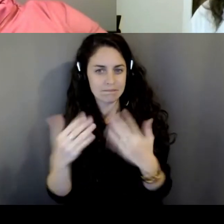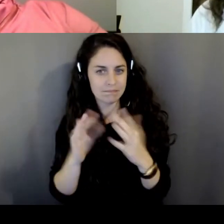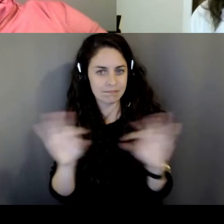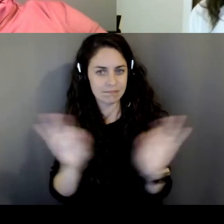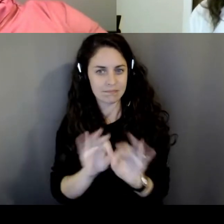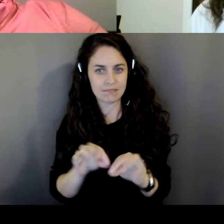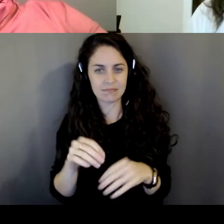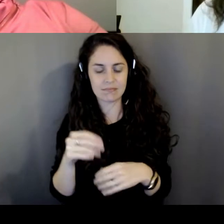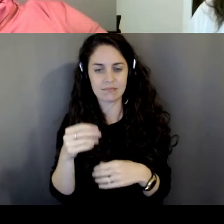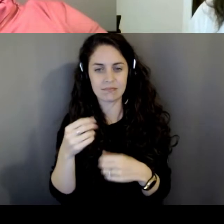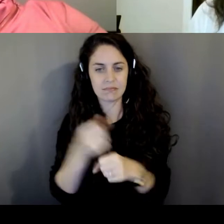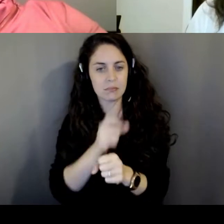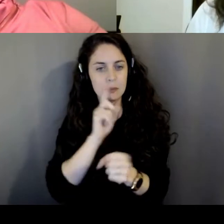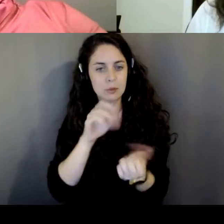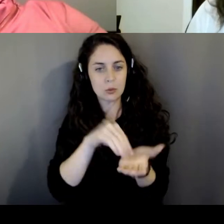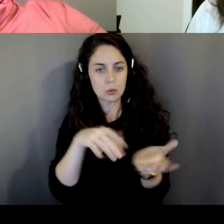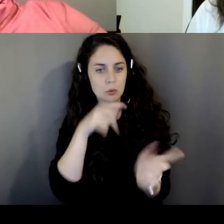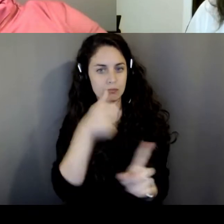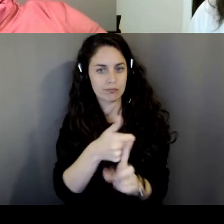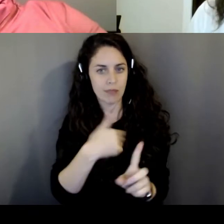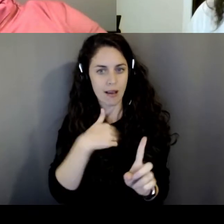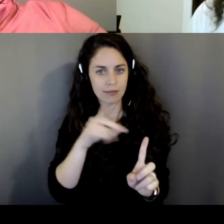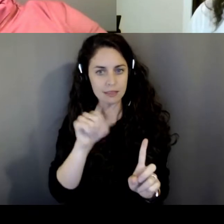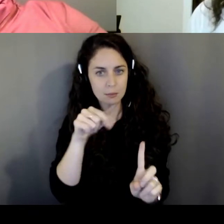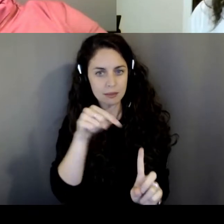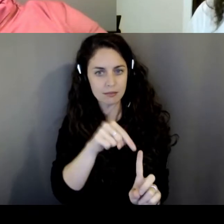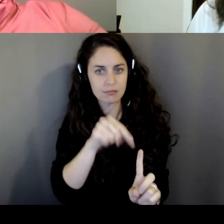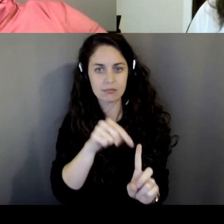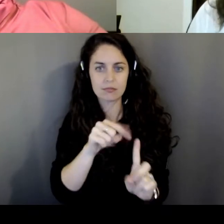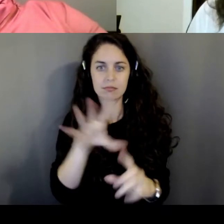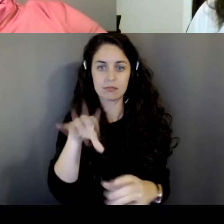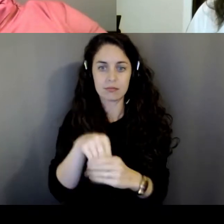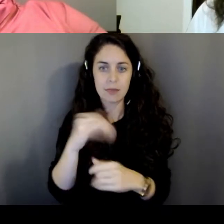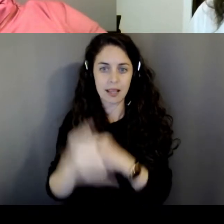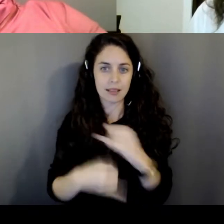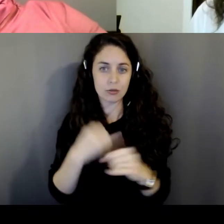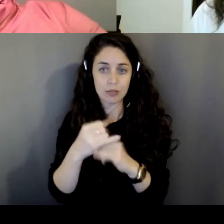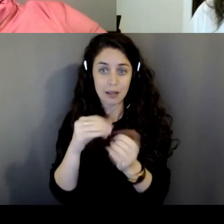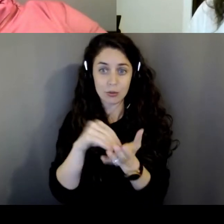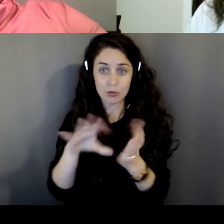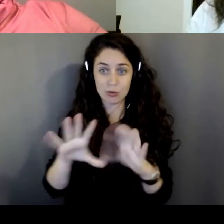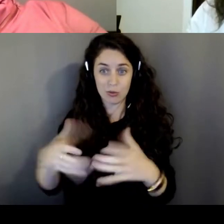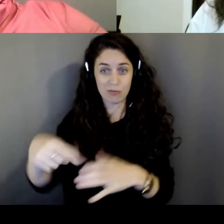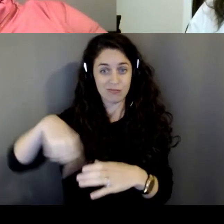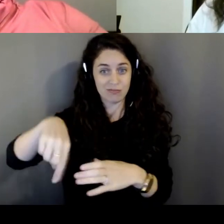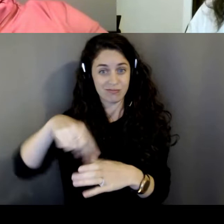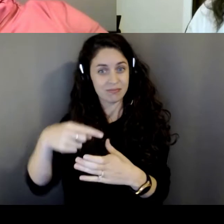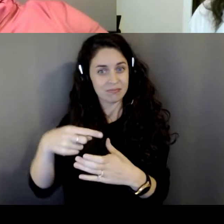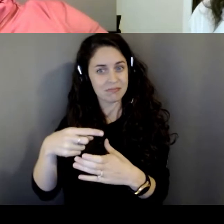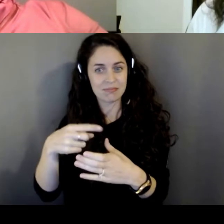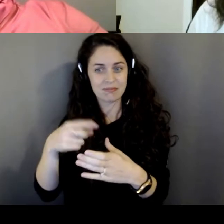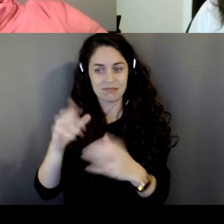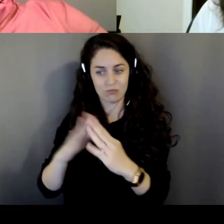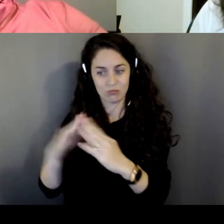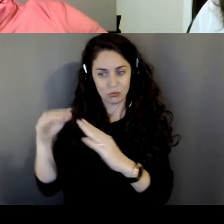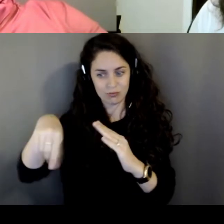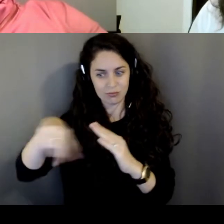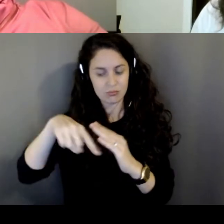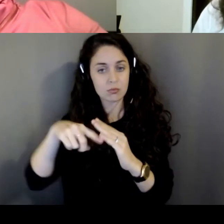our students with disabilities who are part of those international student communities, are they getting the information that they need to